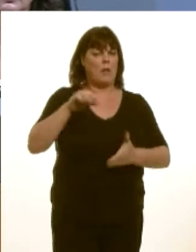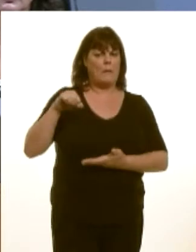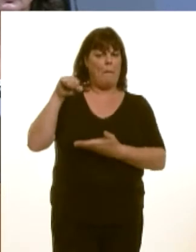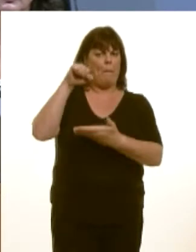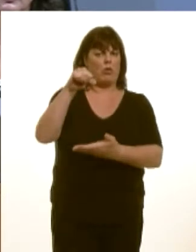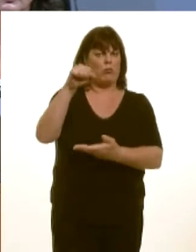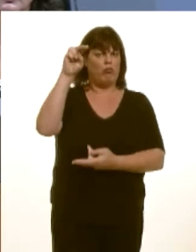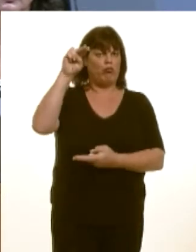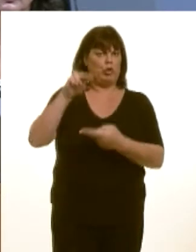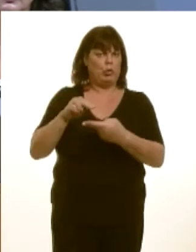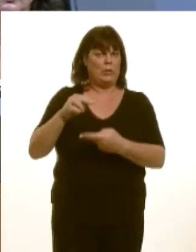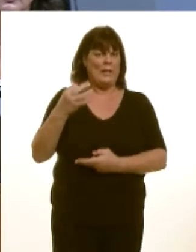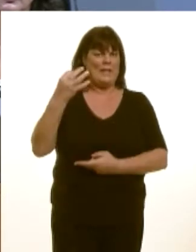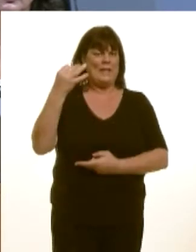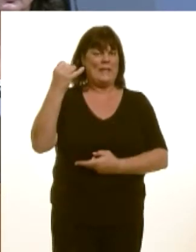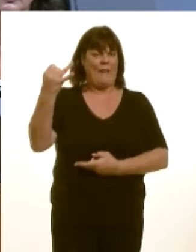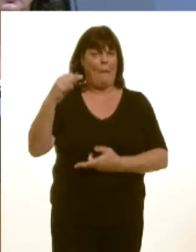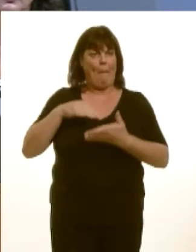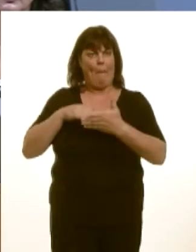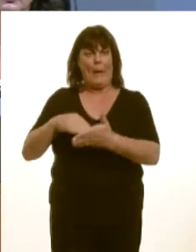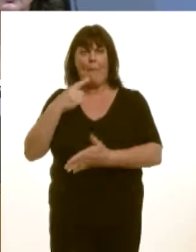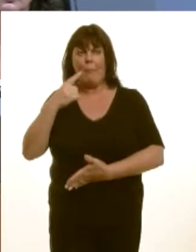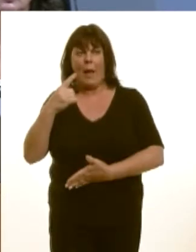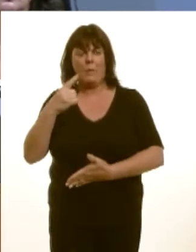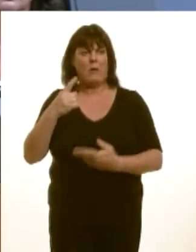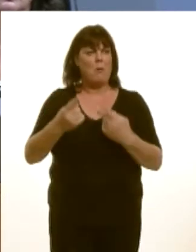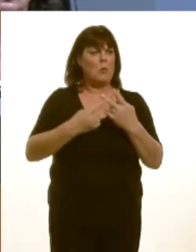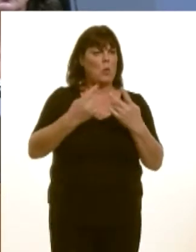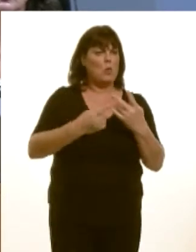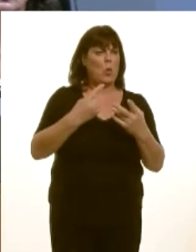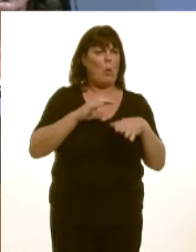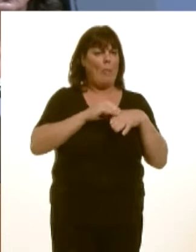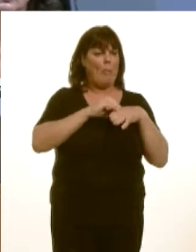have realised a cut of £10.7 million to the apprenticeship programme.